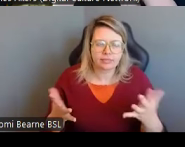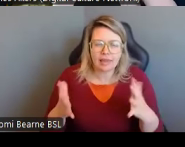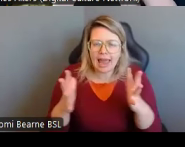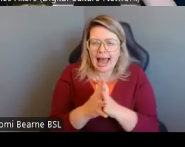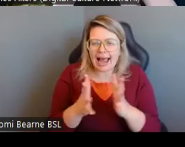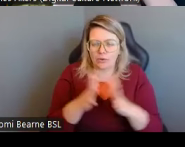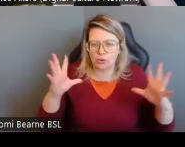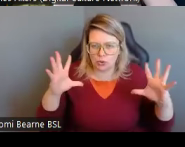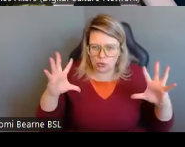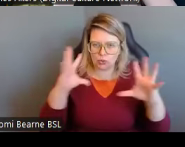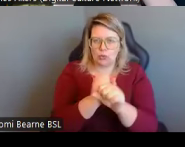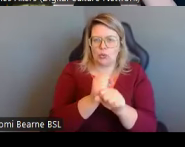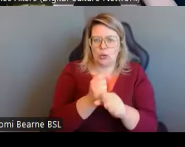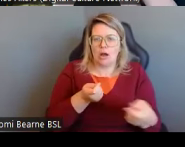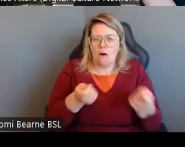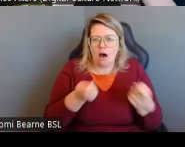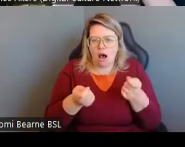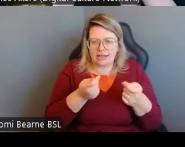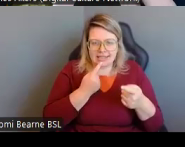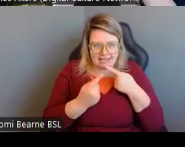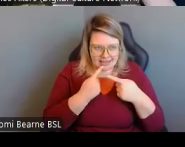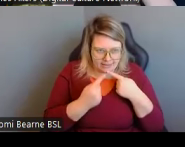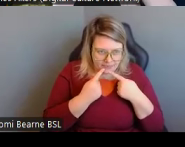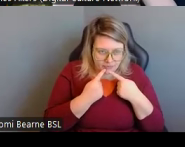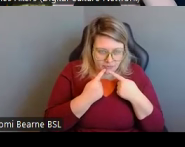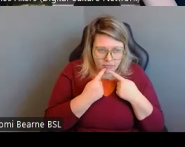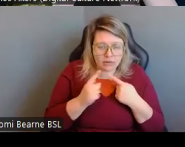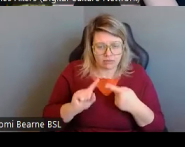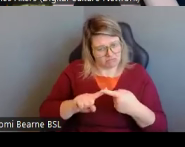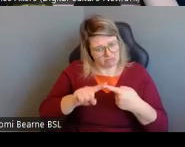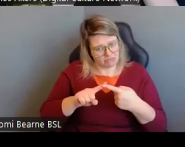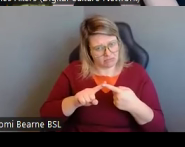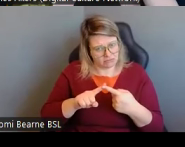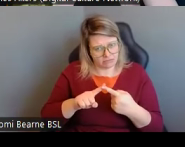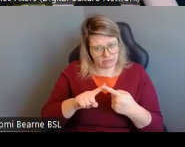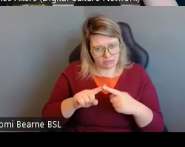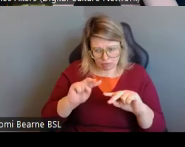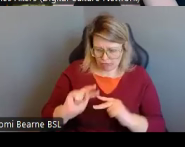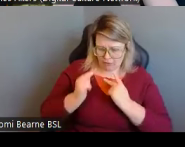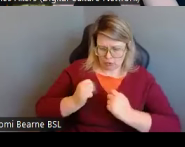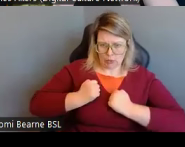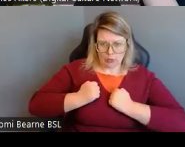is firstly, audit your internal data collection. Now, where is it going and why?